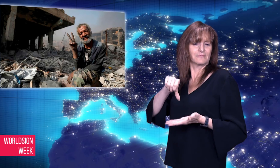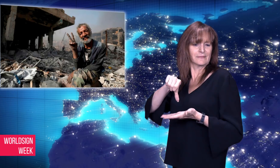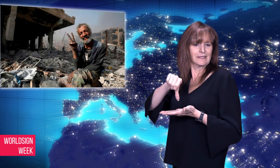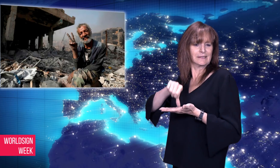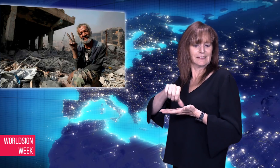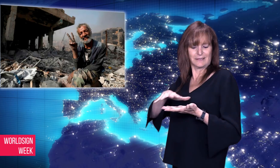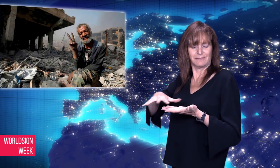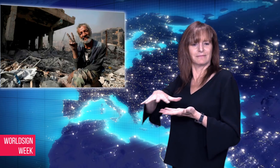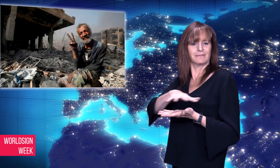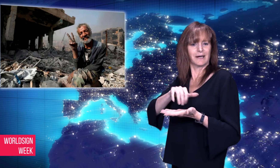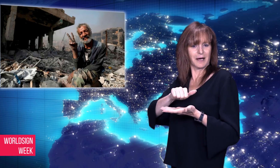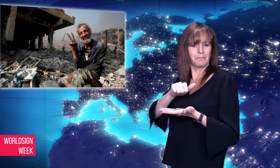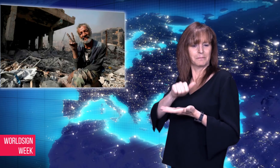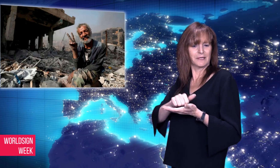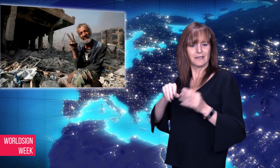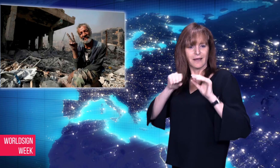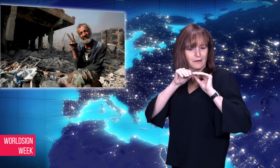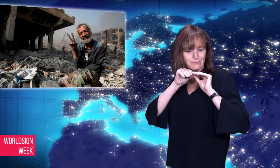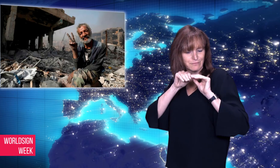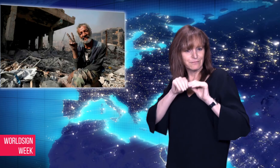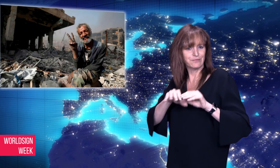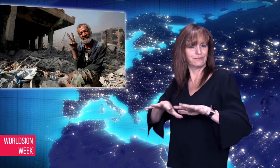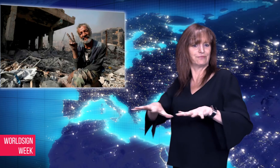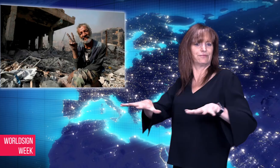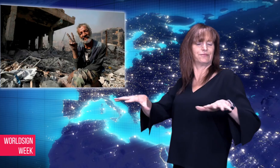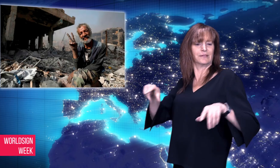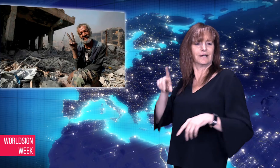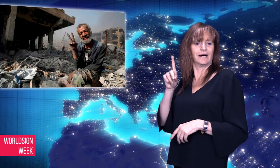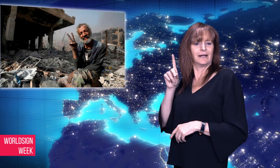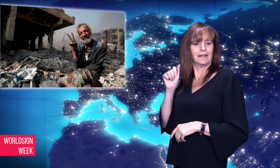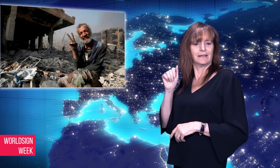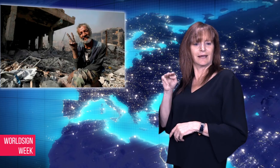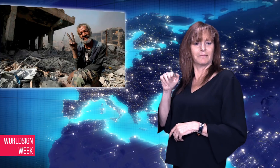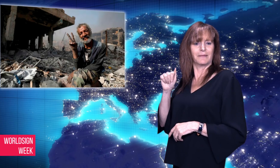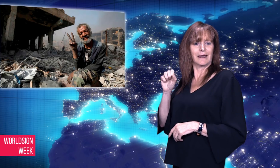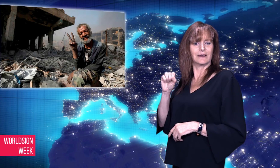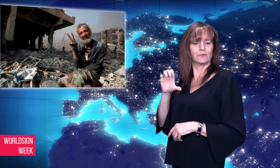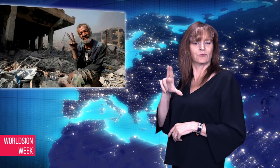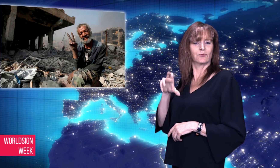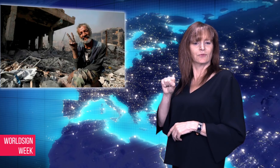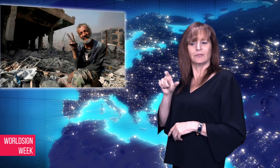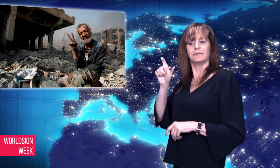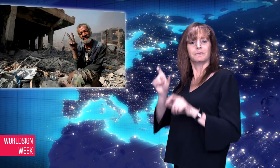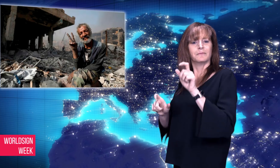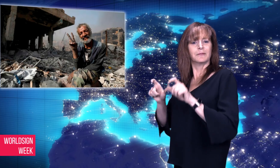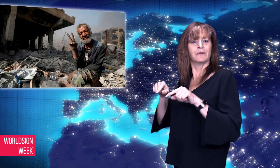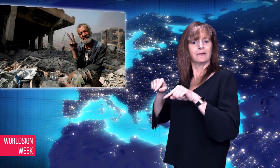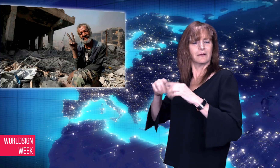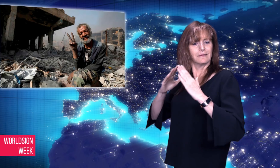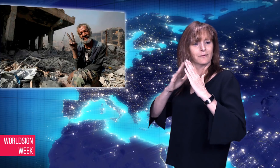media to reassure Damascus residents